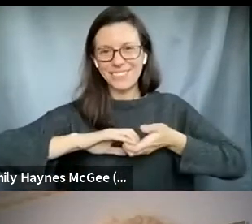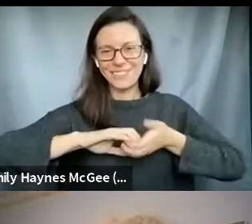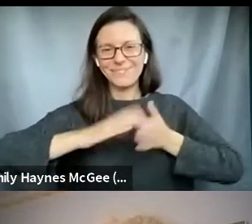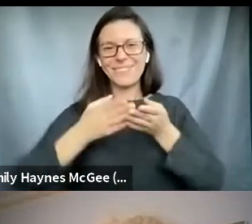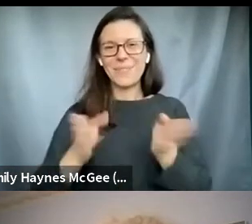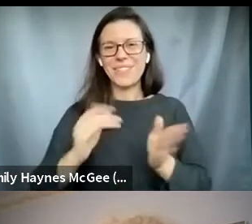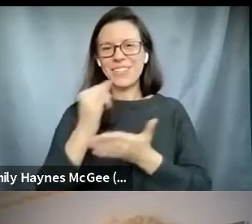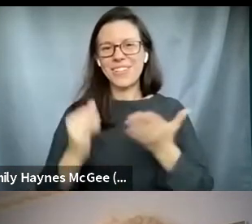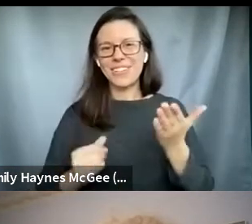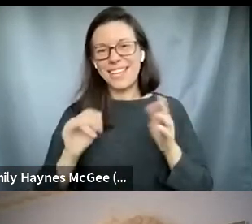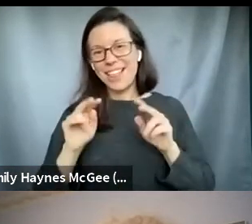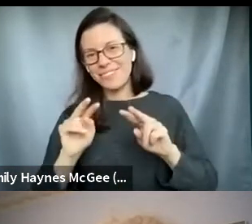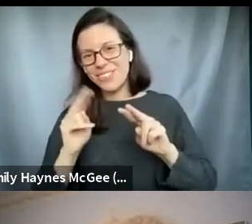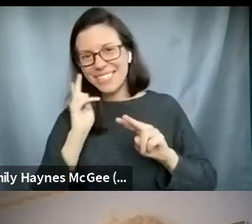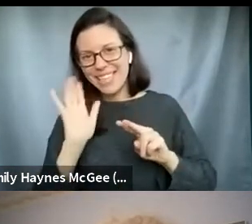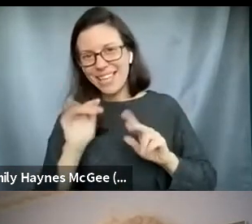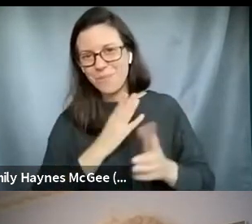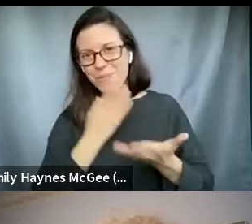Look forward to seeing that.